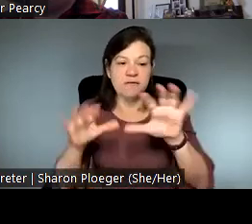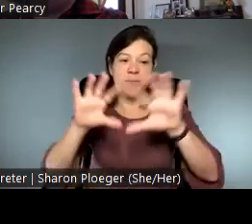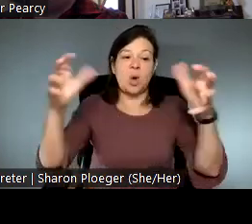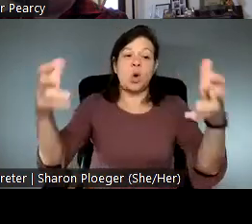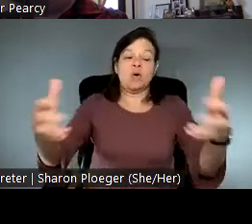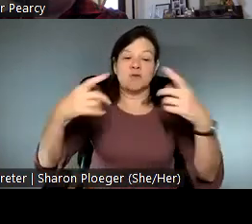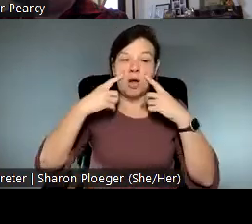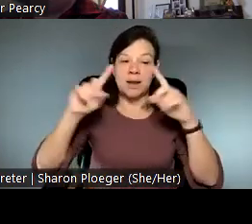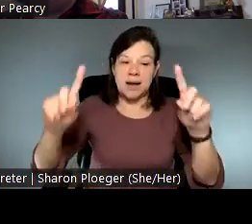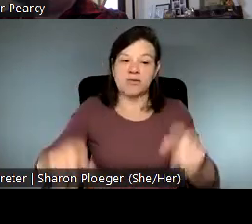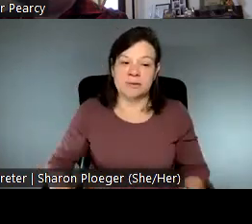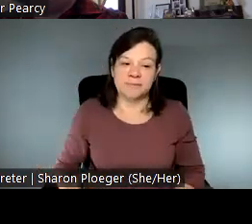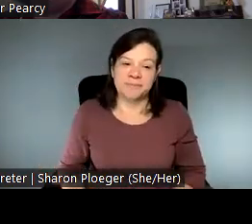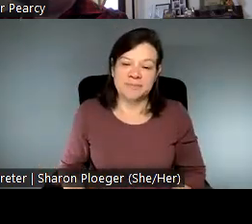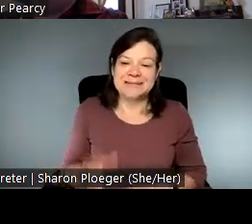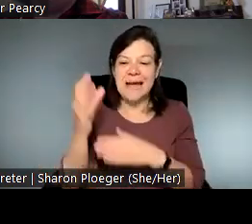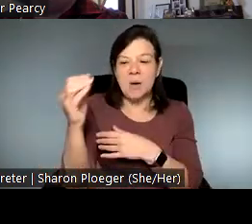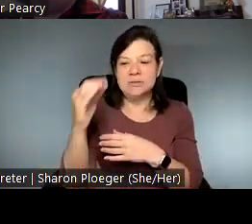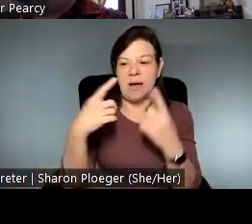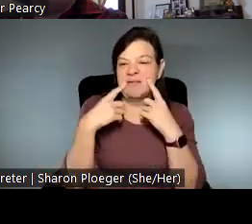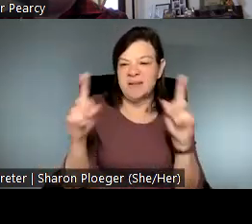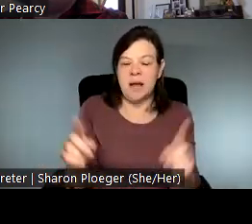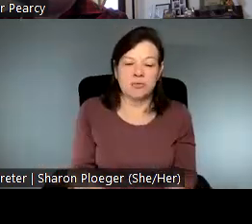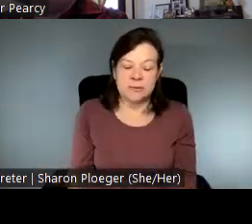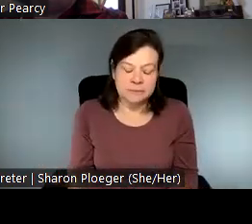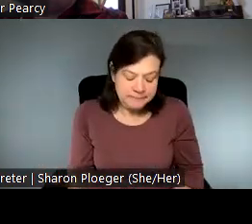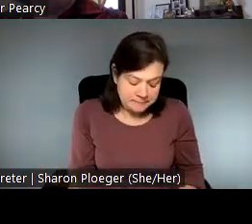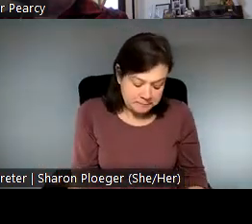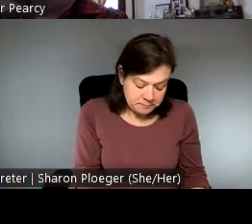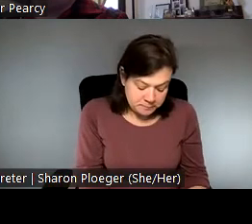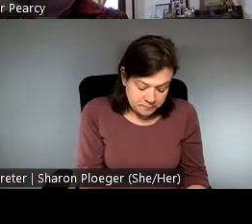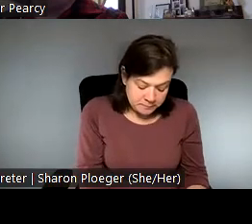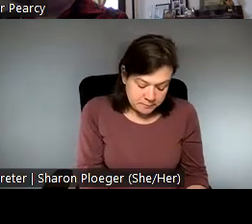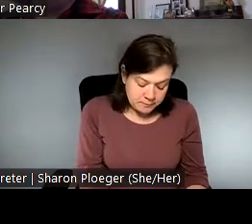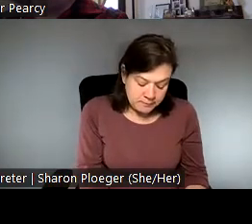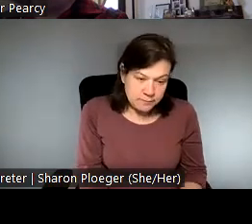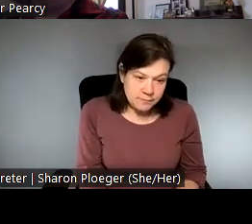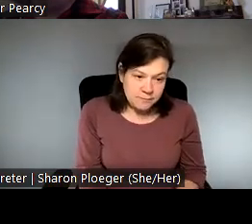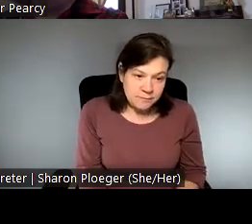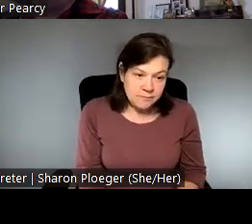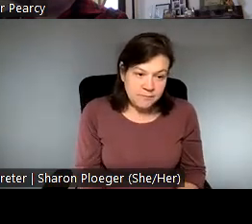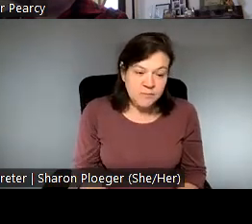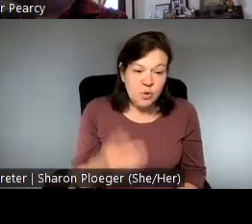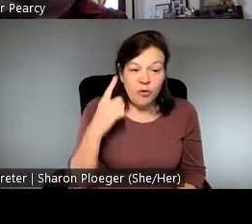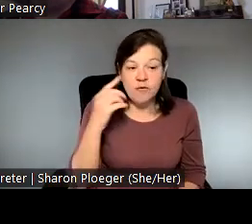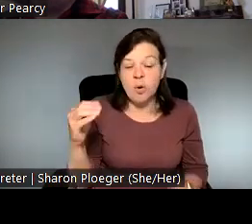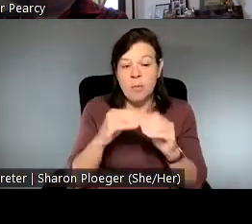This is kind of outside of the announcement if you wanna learn more. So I'm gonna go to the end of, for more information, visit the office of accessibility